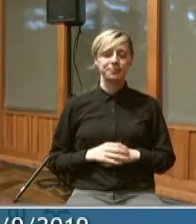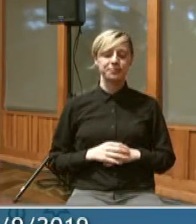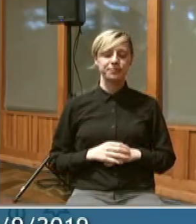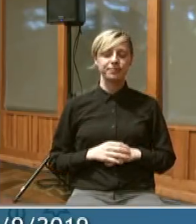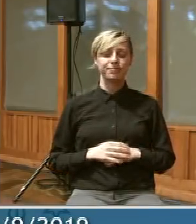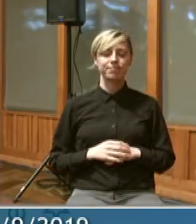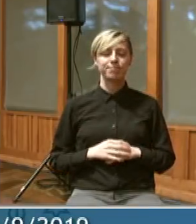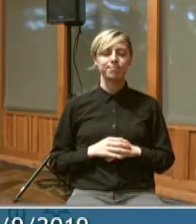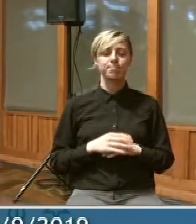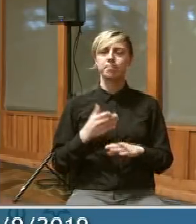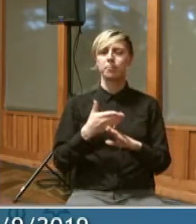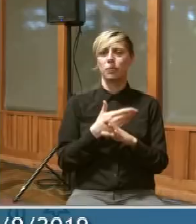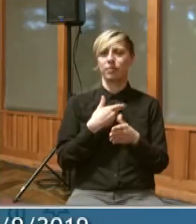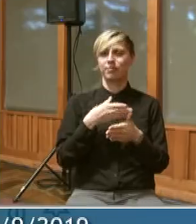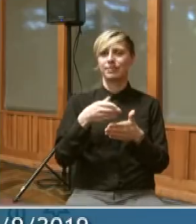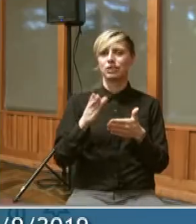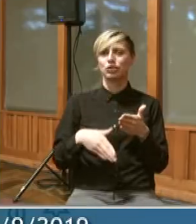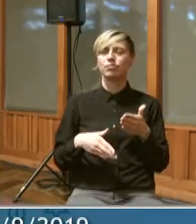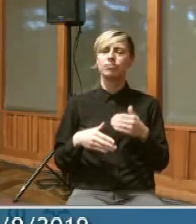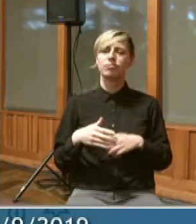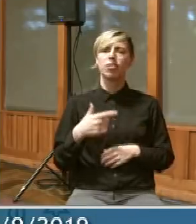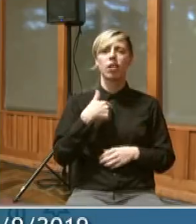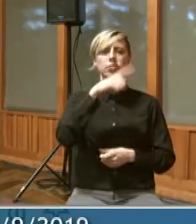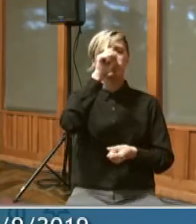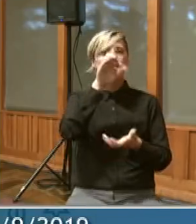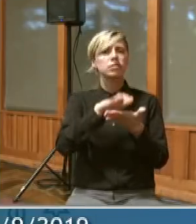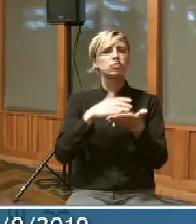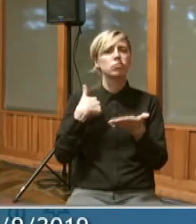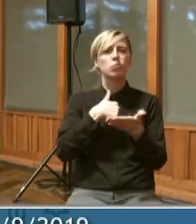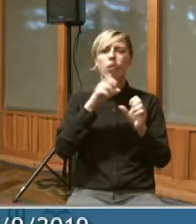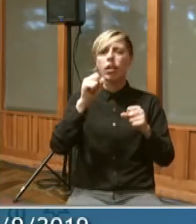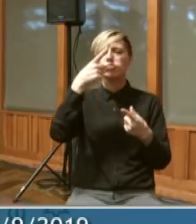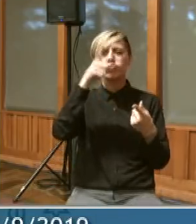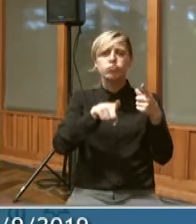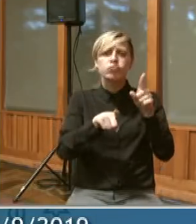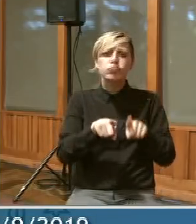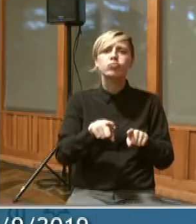SHE WANTS TO GO, SO WE'RE GOING TO GET READY TO GO.